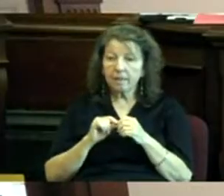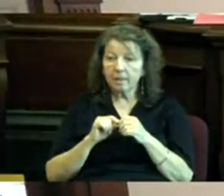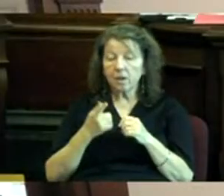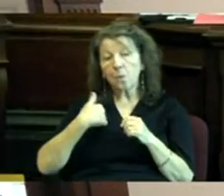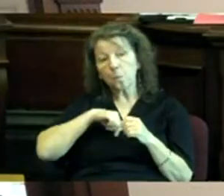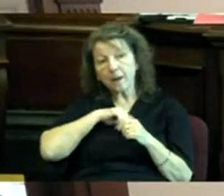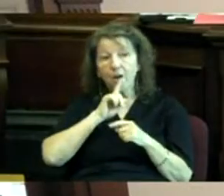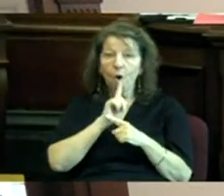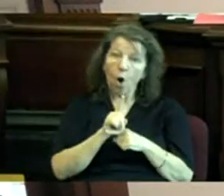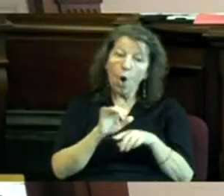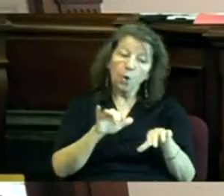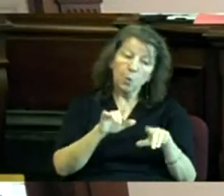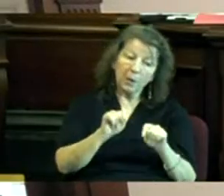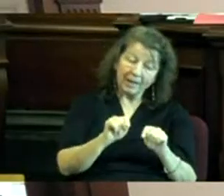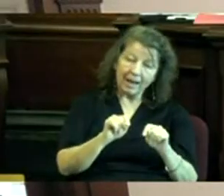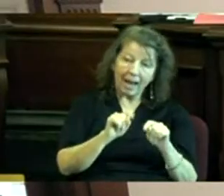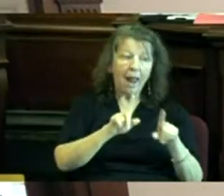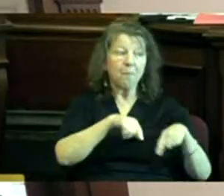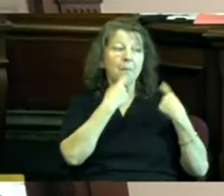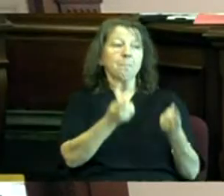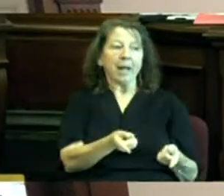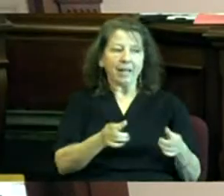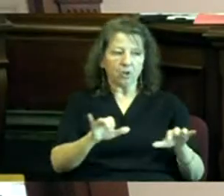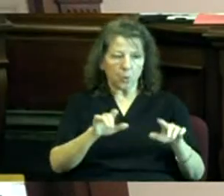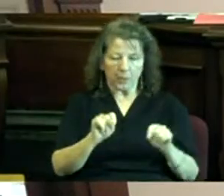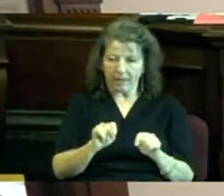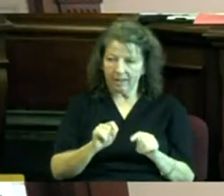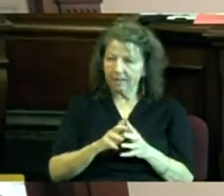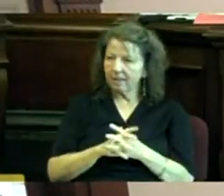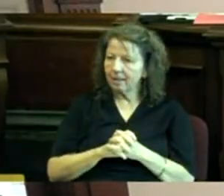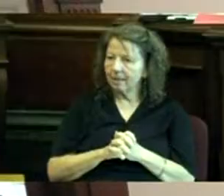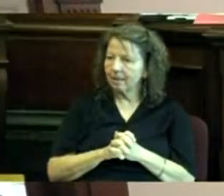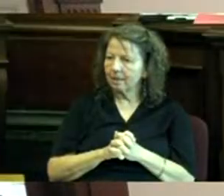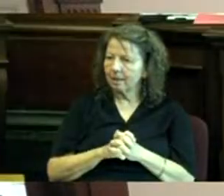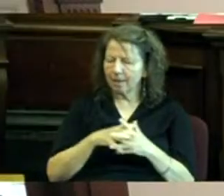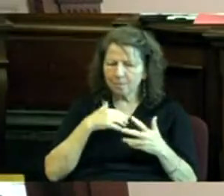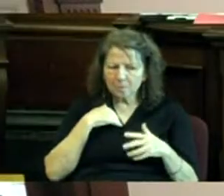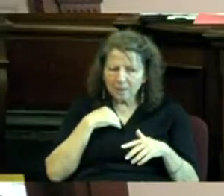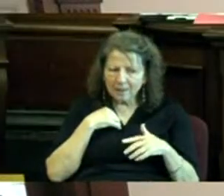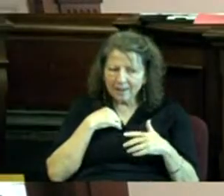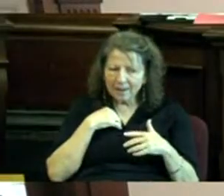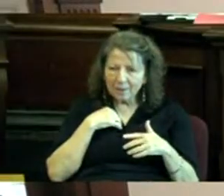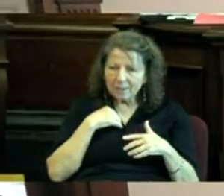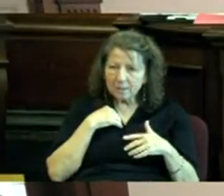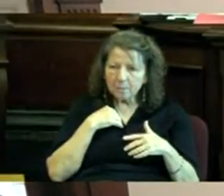came back and said, well, we're